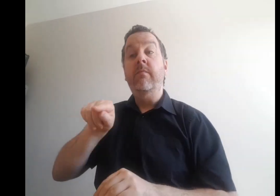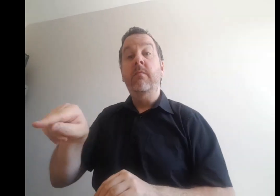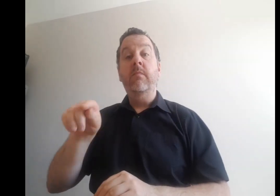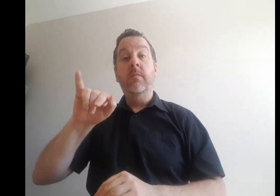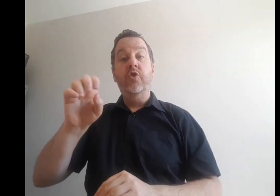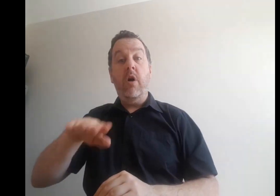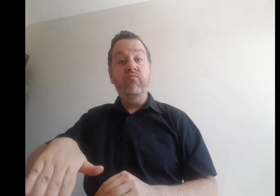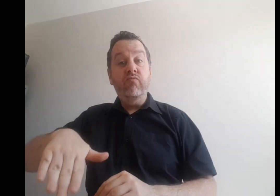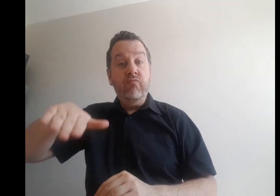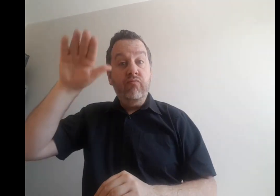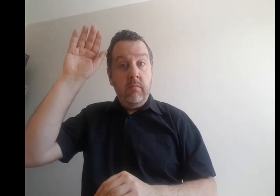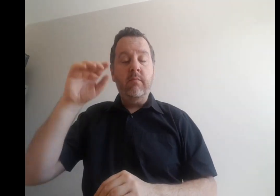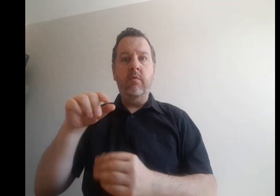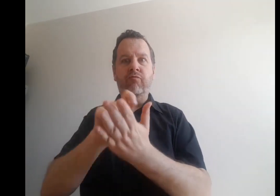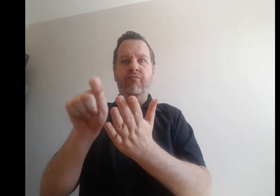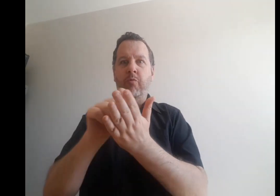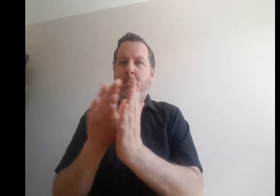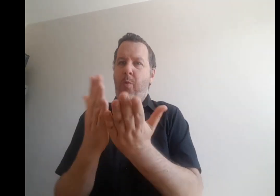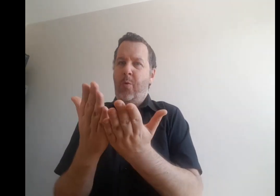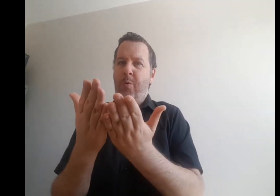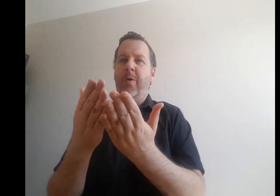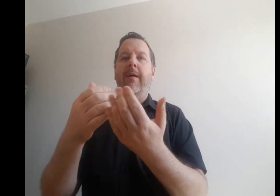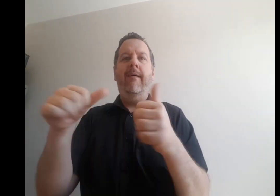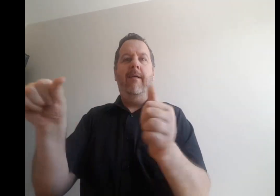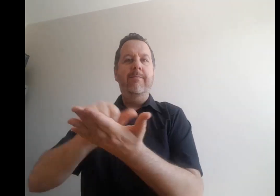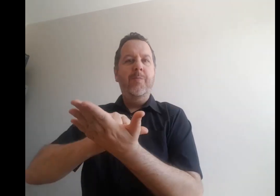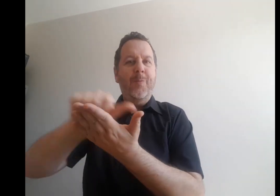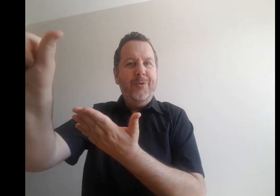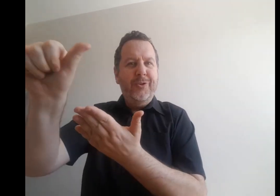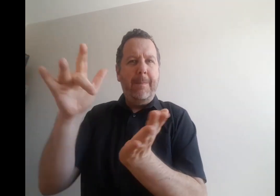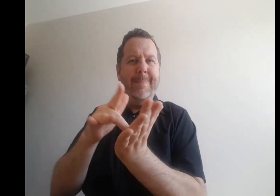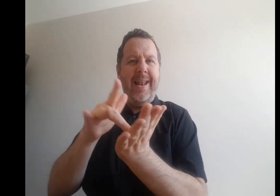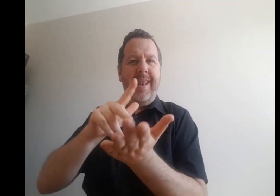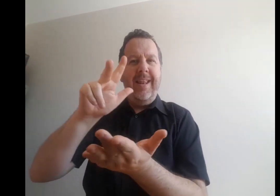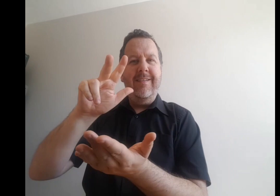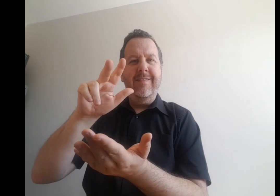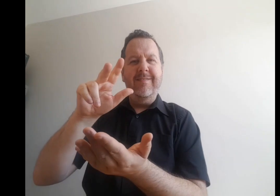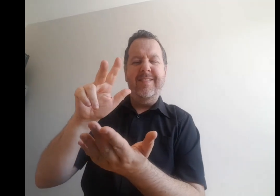Burns ended up writing a book and getting it published in the mid-18th century called